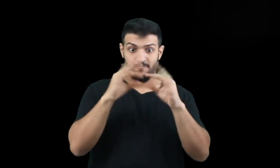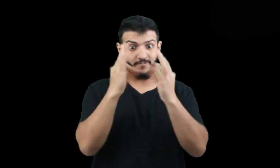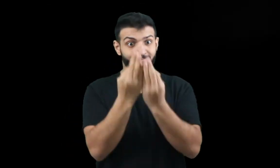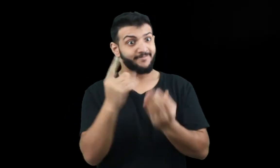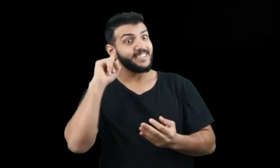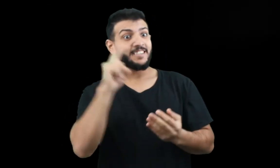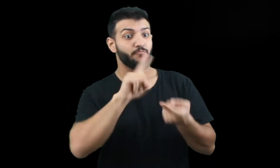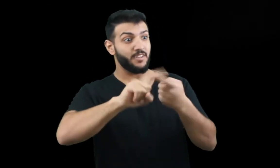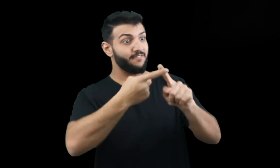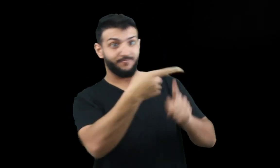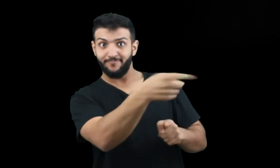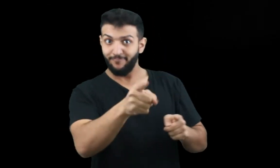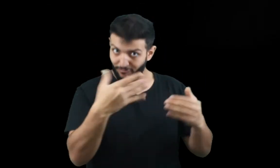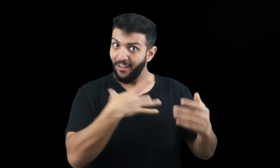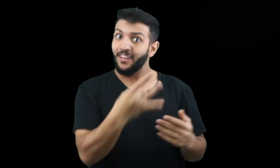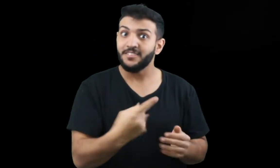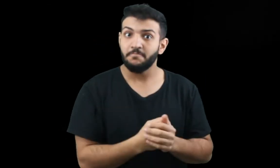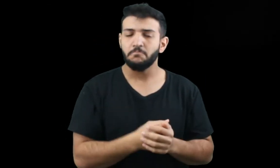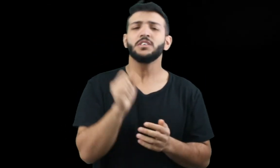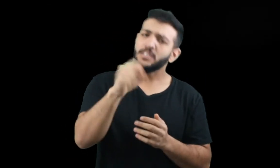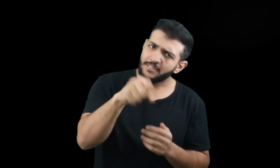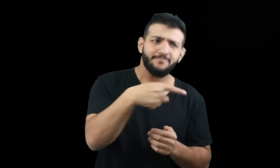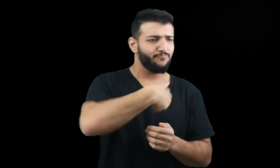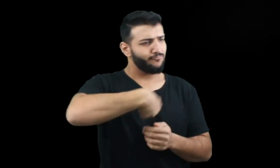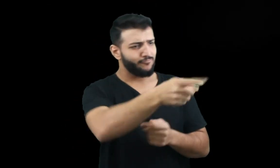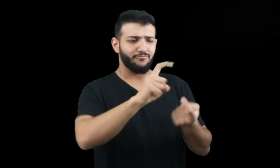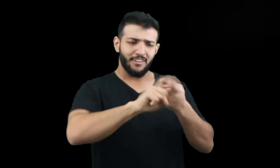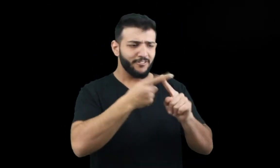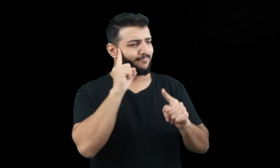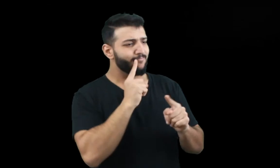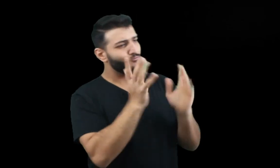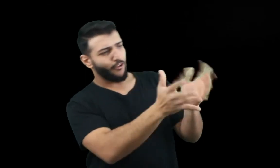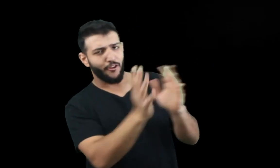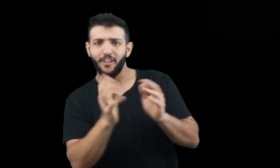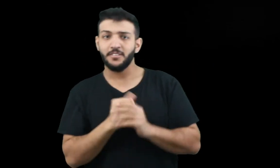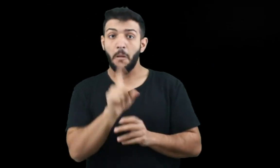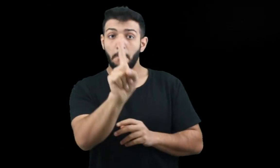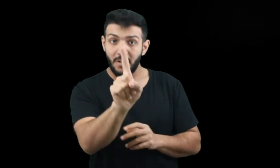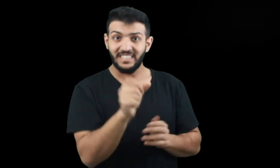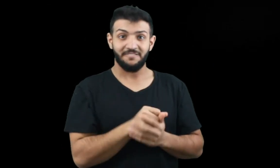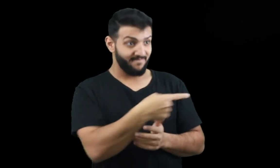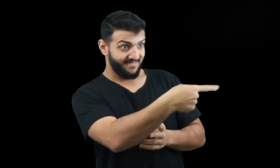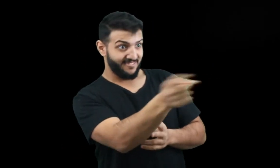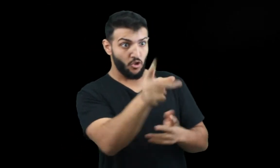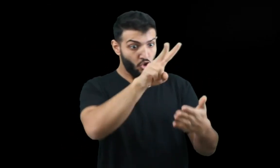The one thing is . . . those deaf friends and family can read and write way better than me.